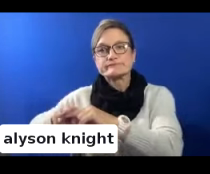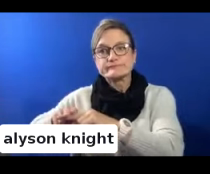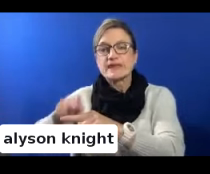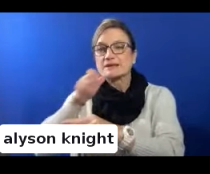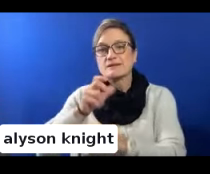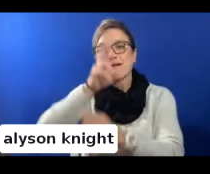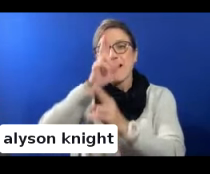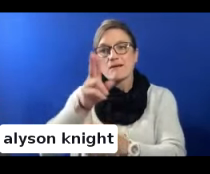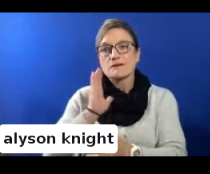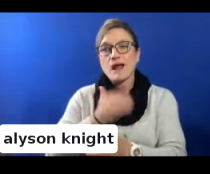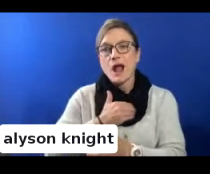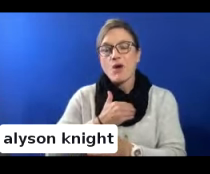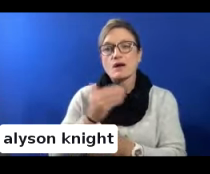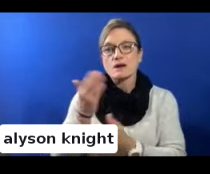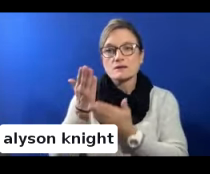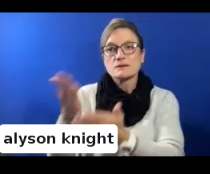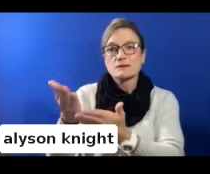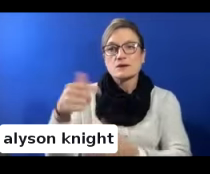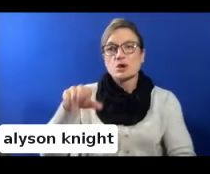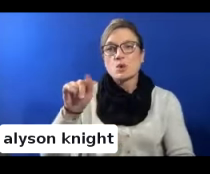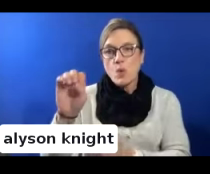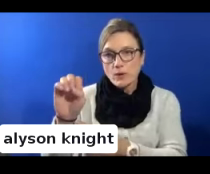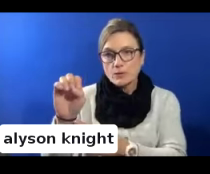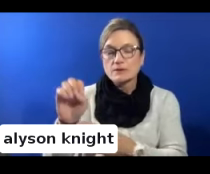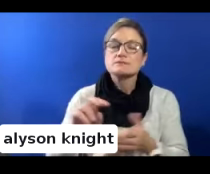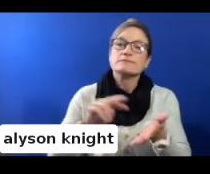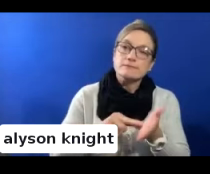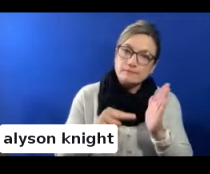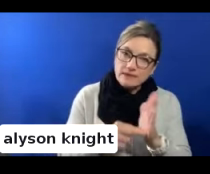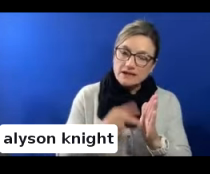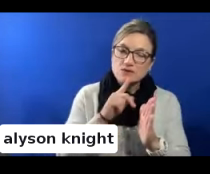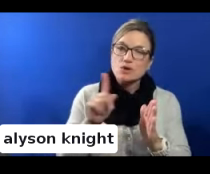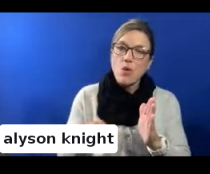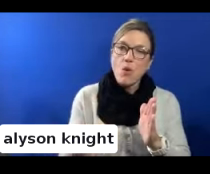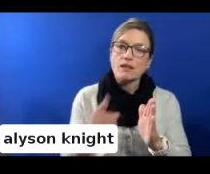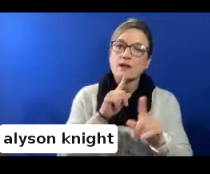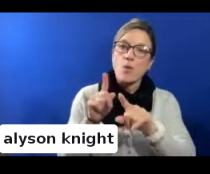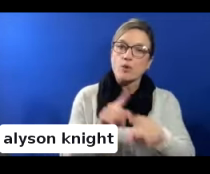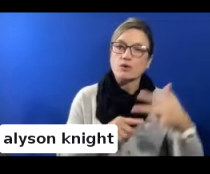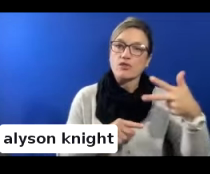As such, we were only able to purchase three of the four proposed chairs with the awarded funds.